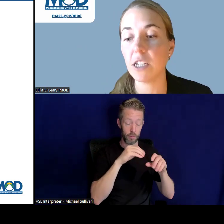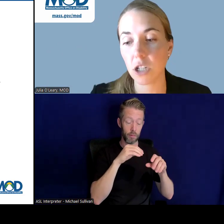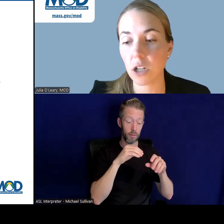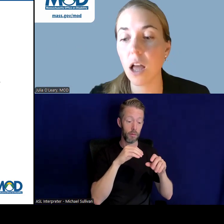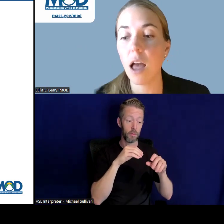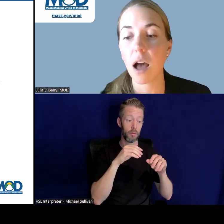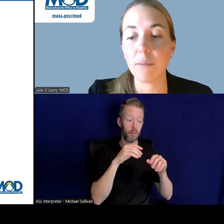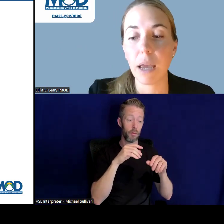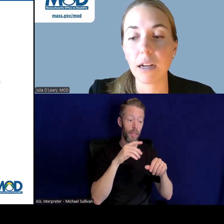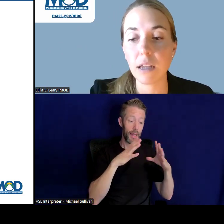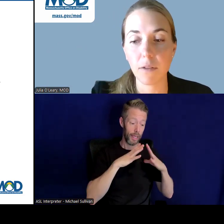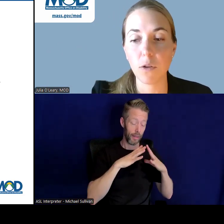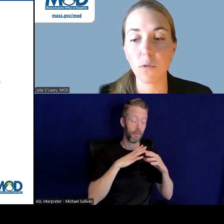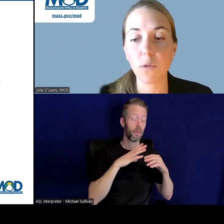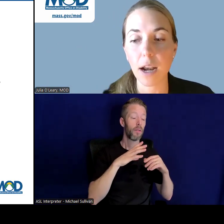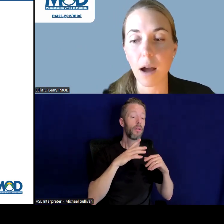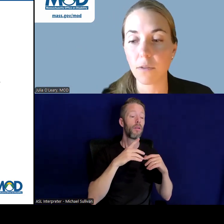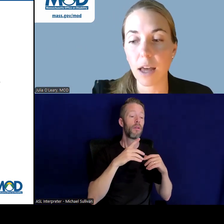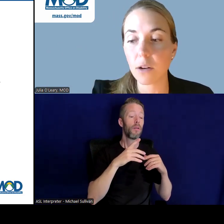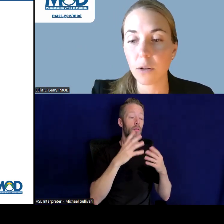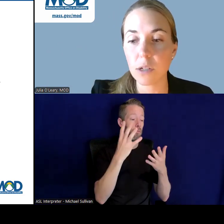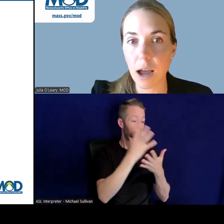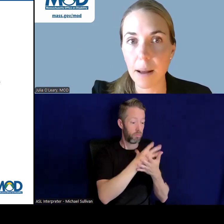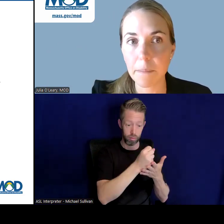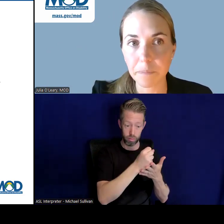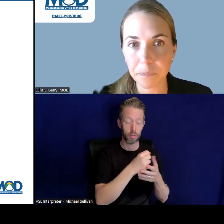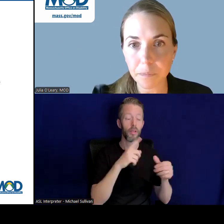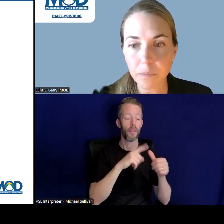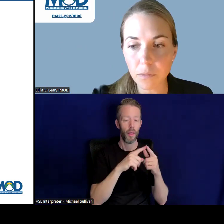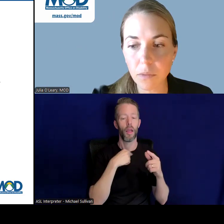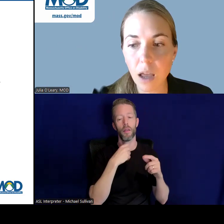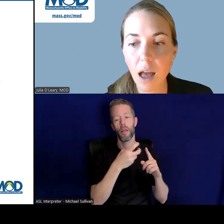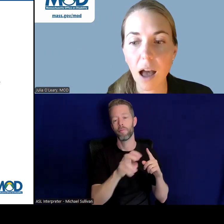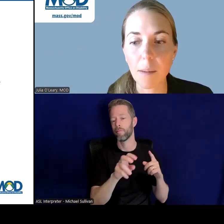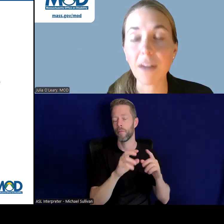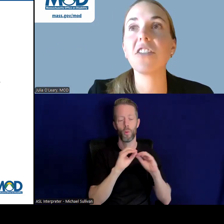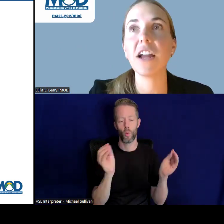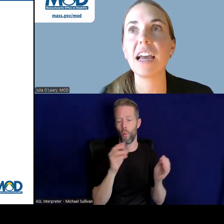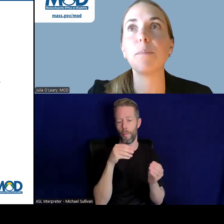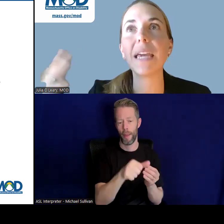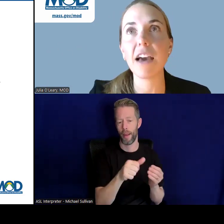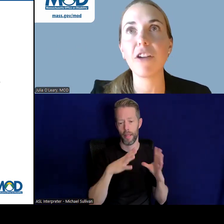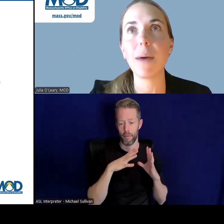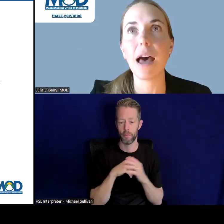You get to use your accrued leave first and you can have additional unpaid leave if you run out of that accrued time.